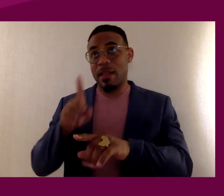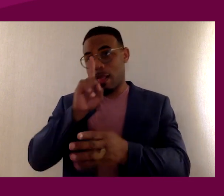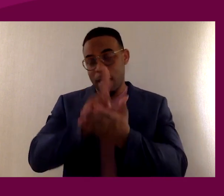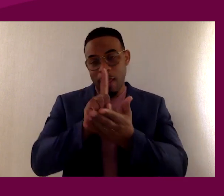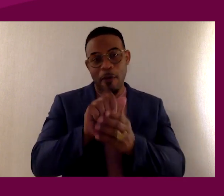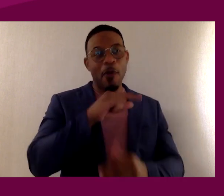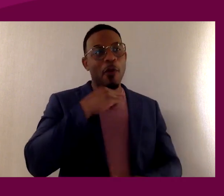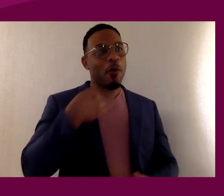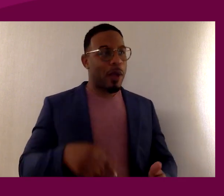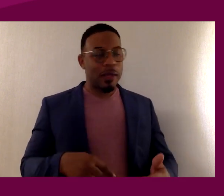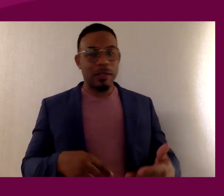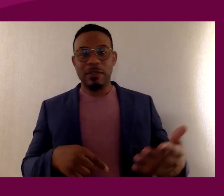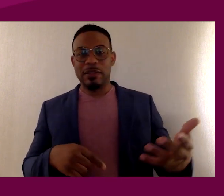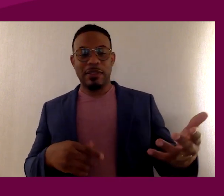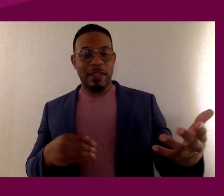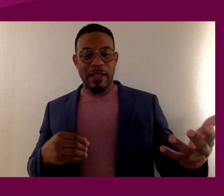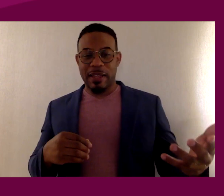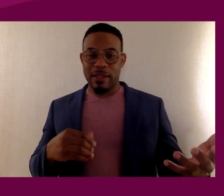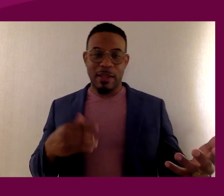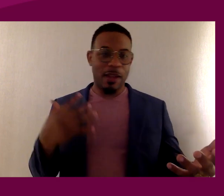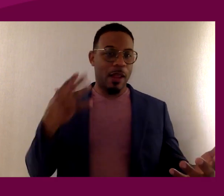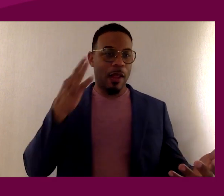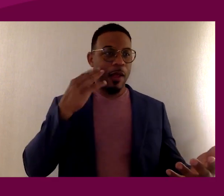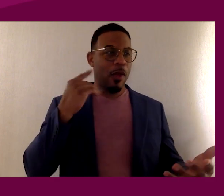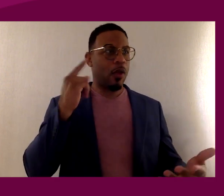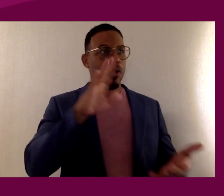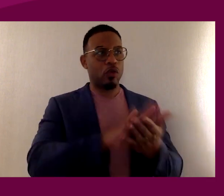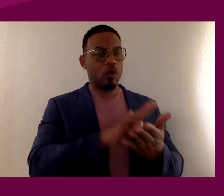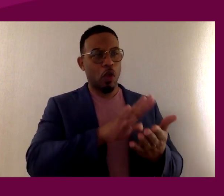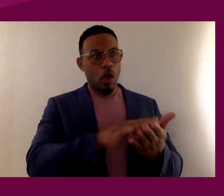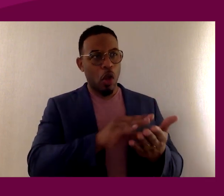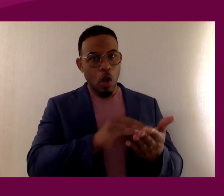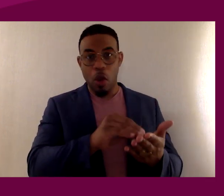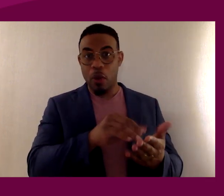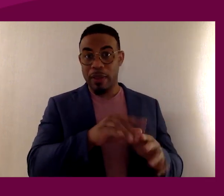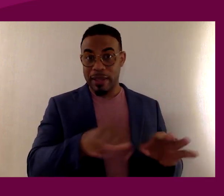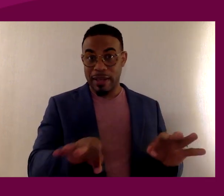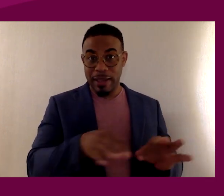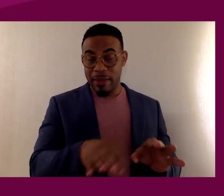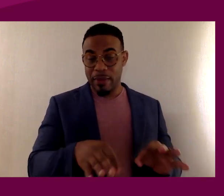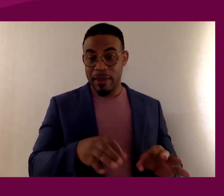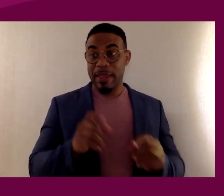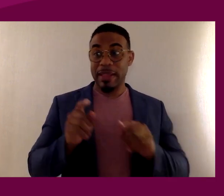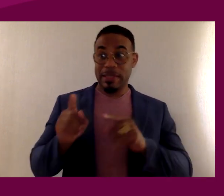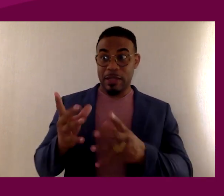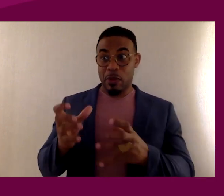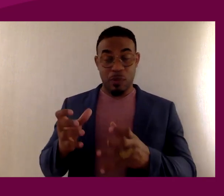had basically fell in love with Russia and had gone to school to learn the Russian language.